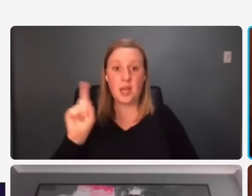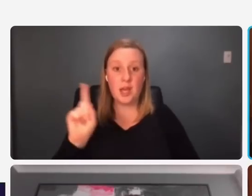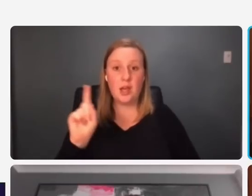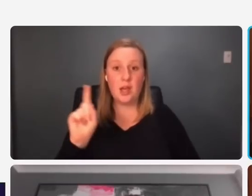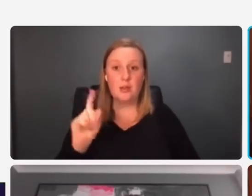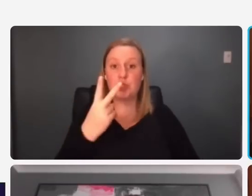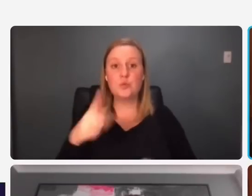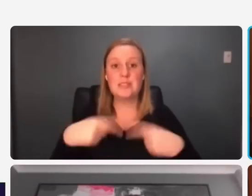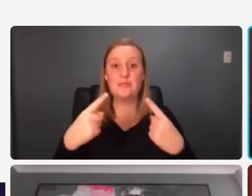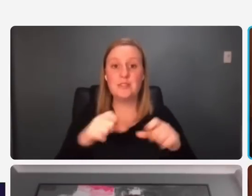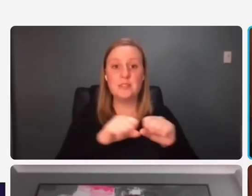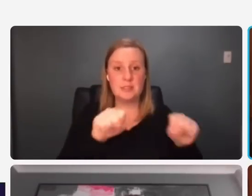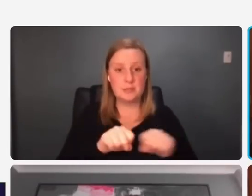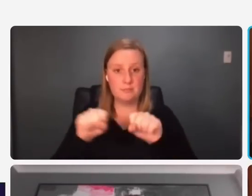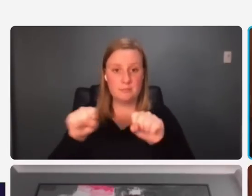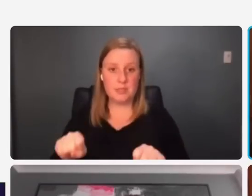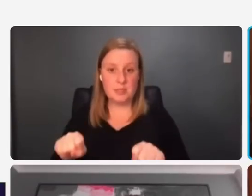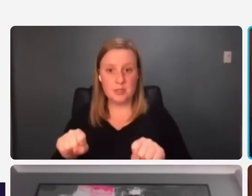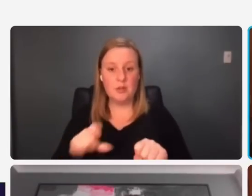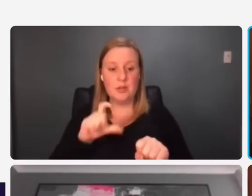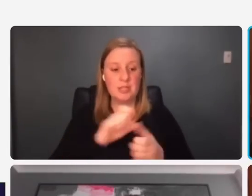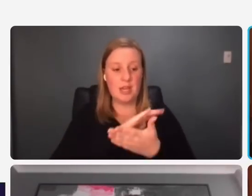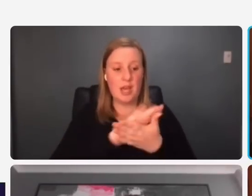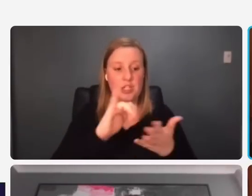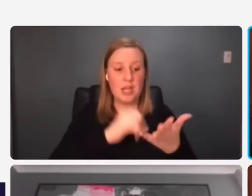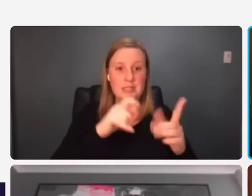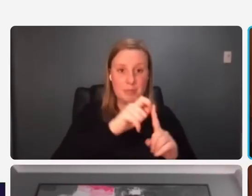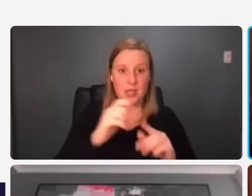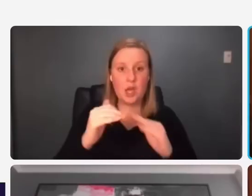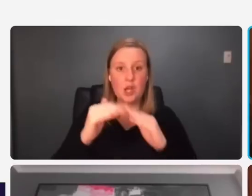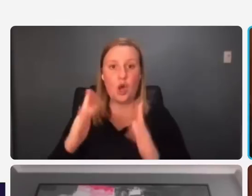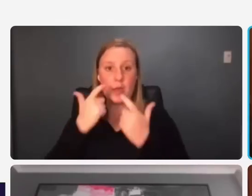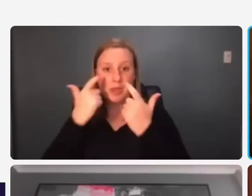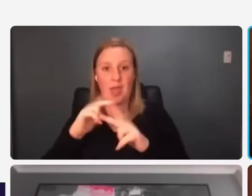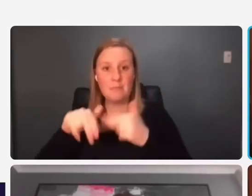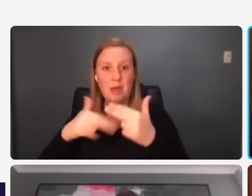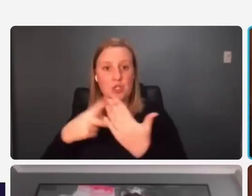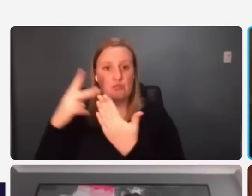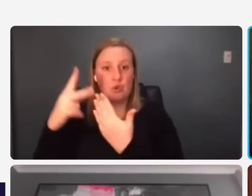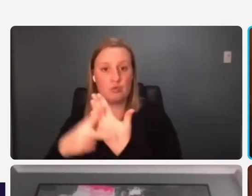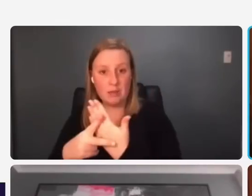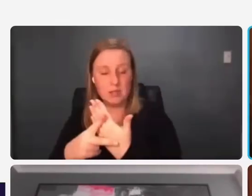systems for CHSP and the Home Care Package Program, so there's obviously an issue that we need to look at.